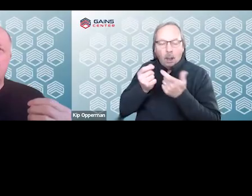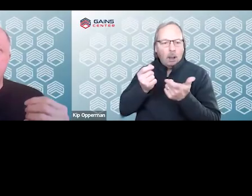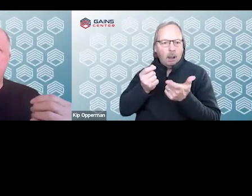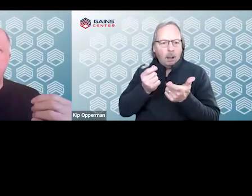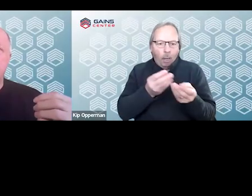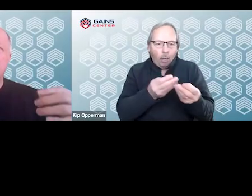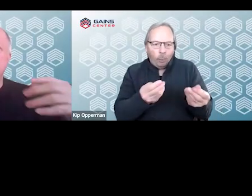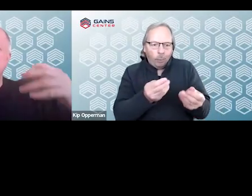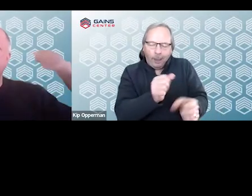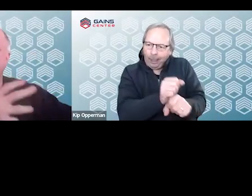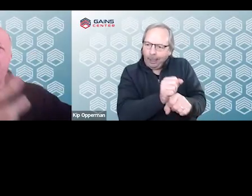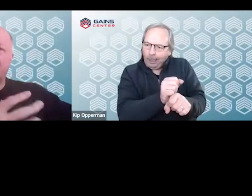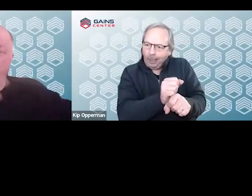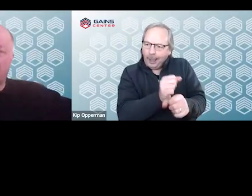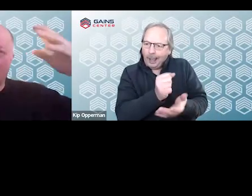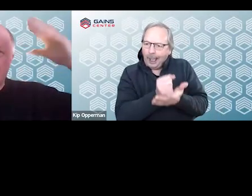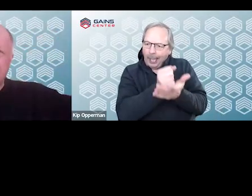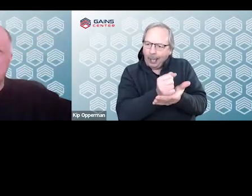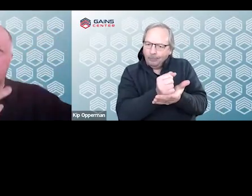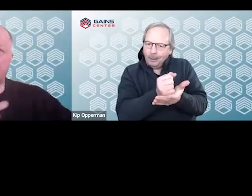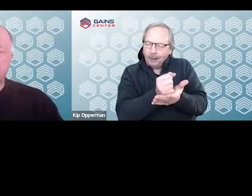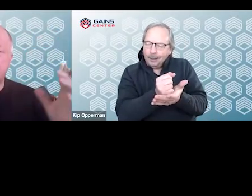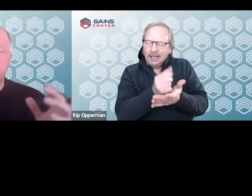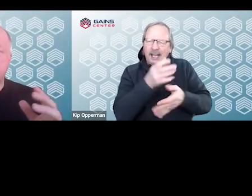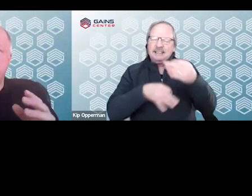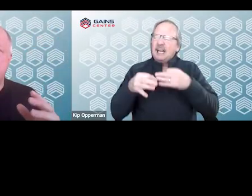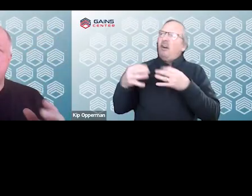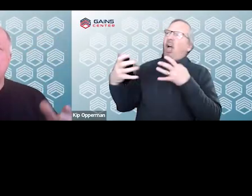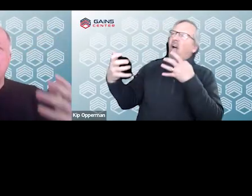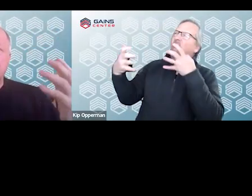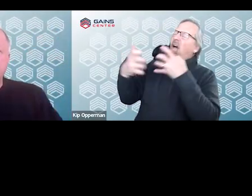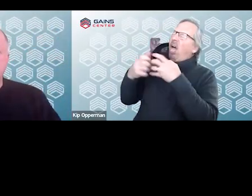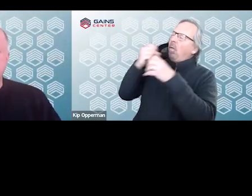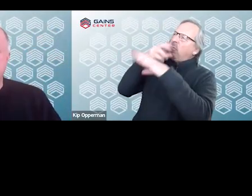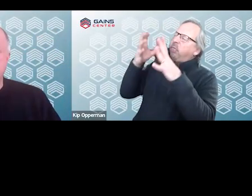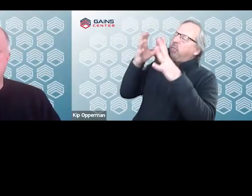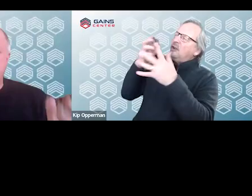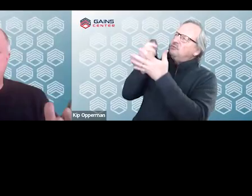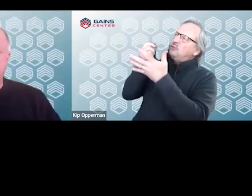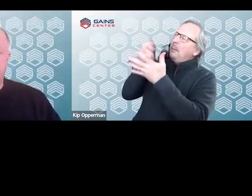rather than does this fit their idea of what treatment should be? And certainly, there's no denying